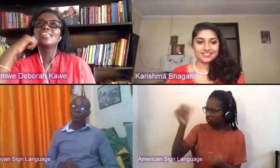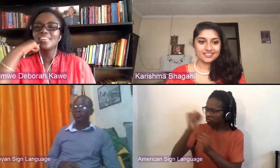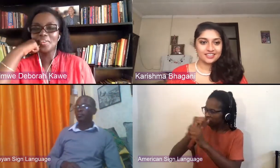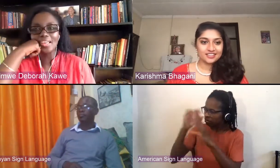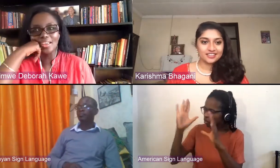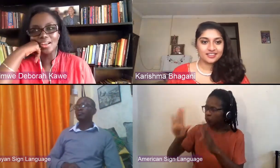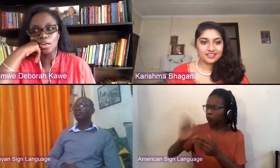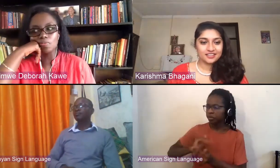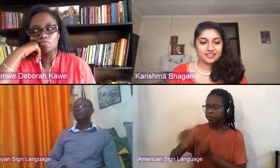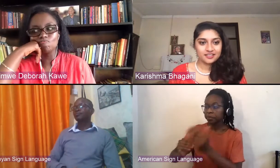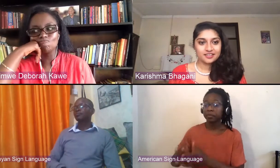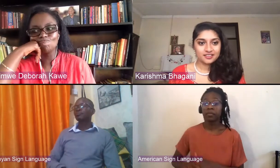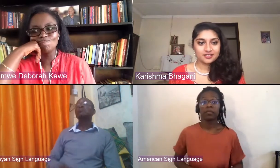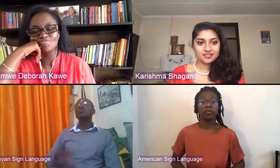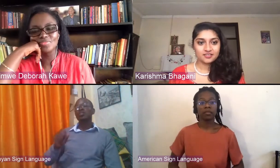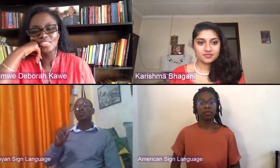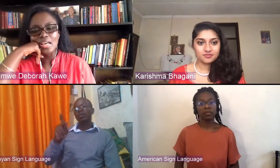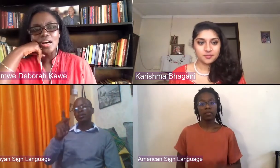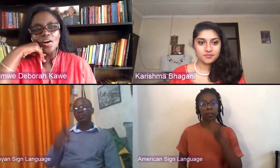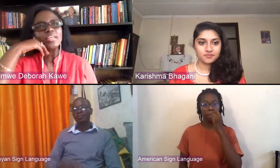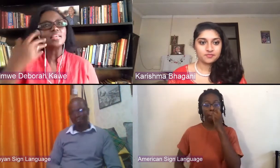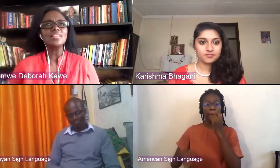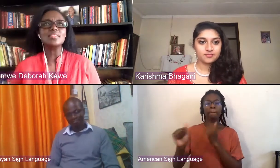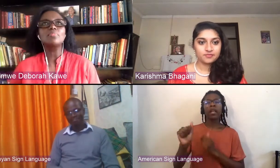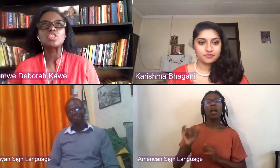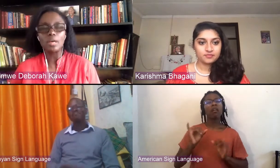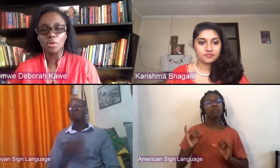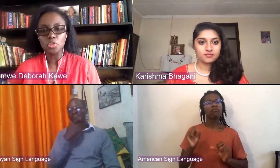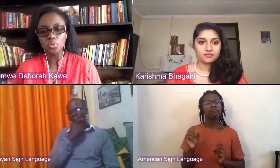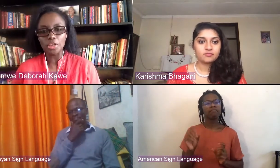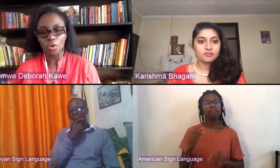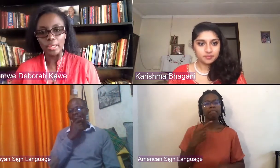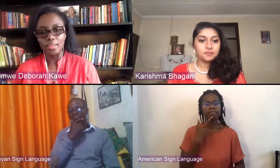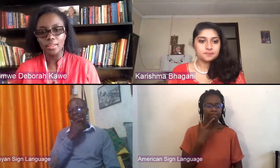Okay, hmm. Okay I guess, let me talk about Cooking Oil.